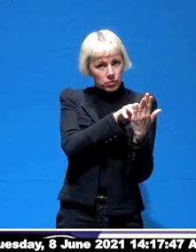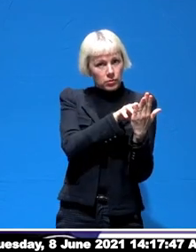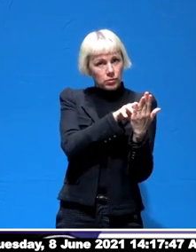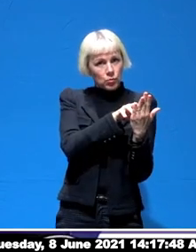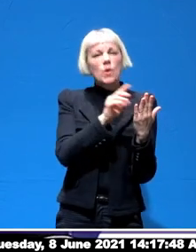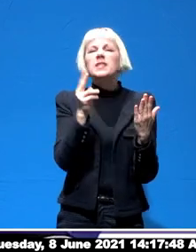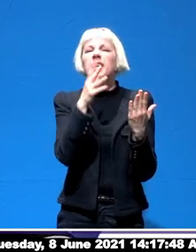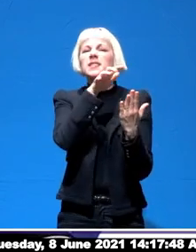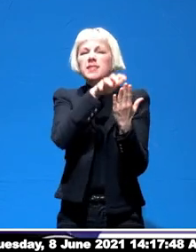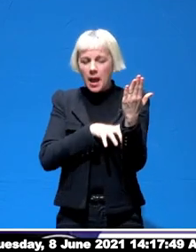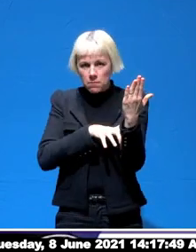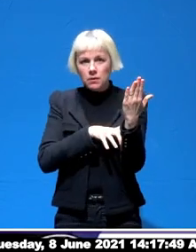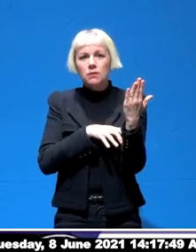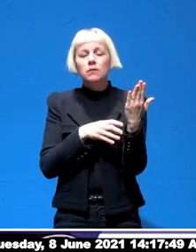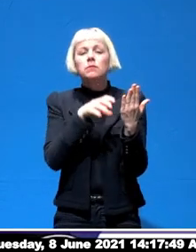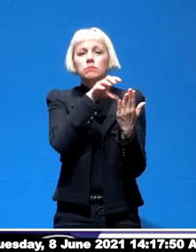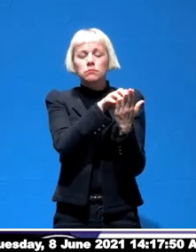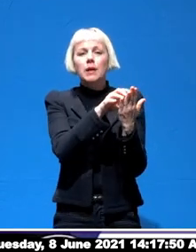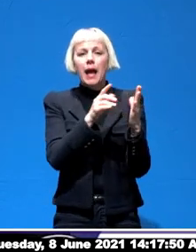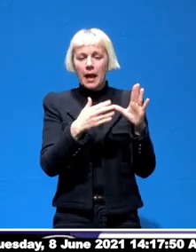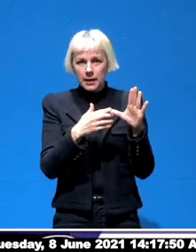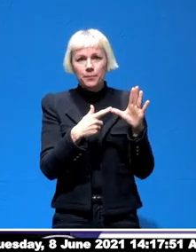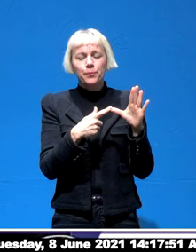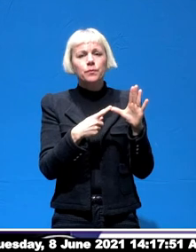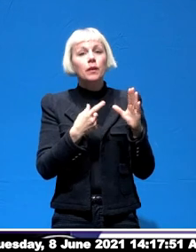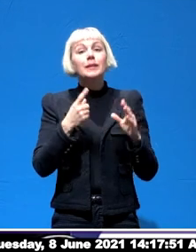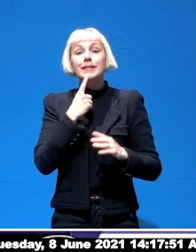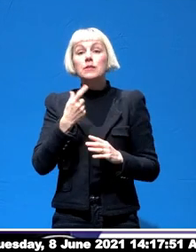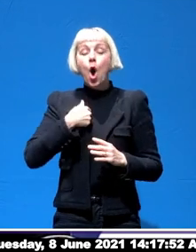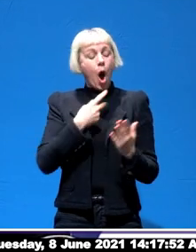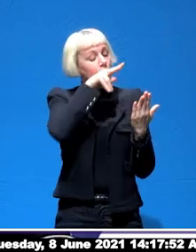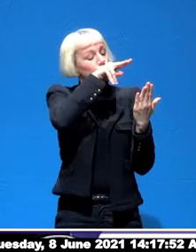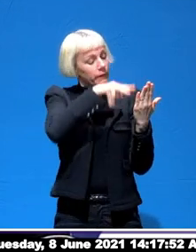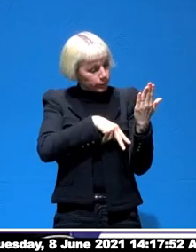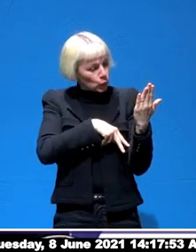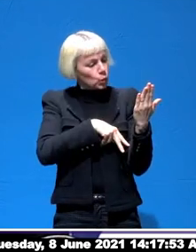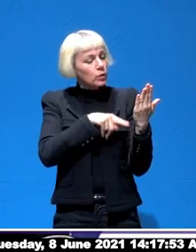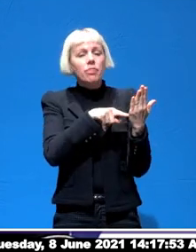On 20 February 2019, I reviewed the RiskMan report generated by a support worker ......